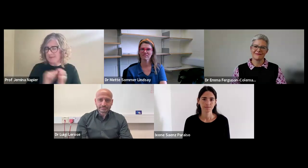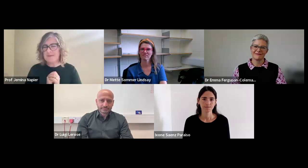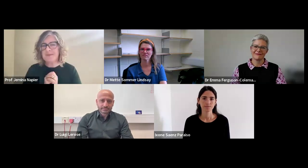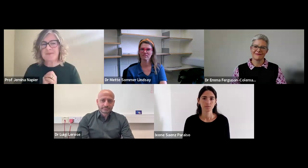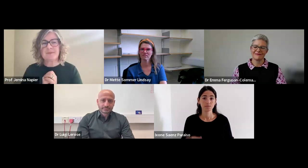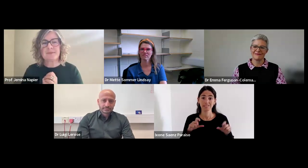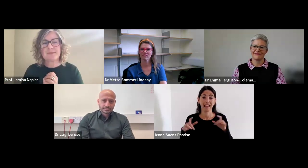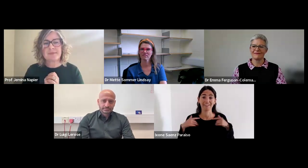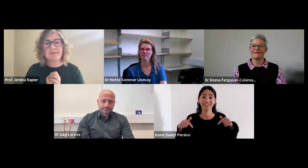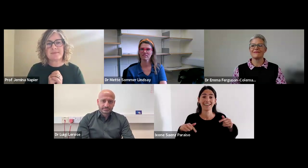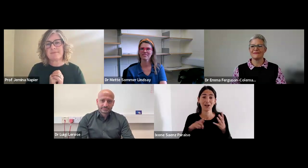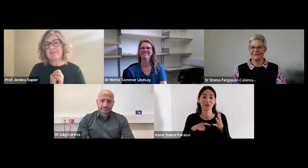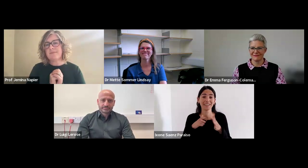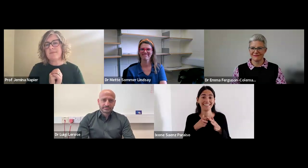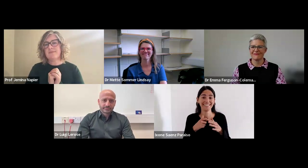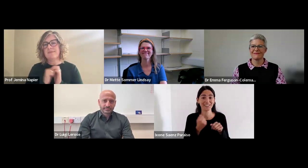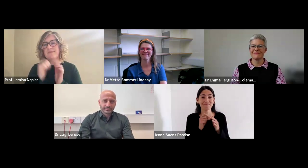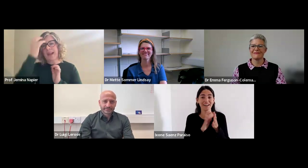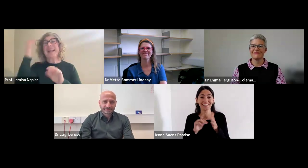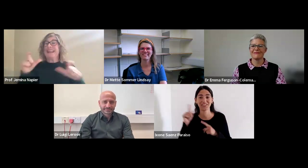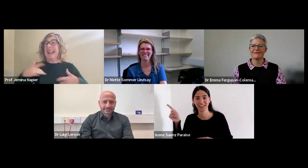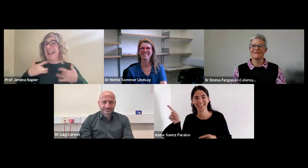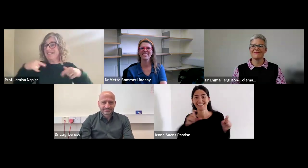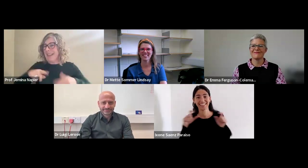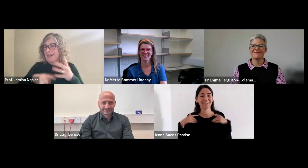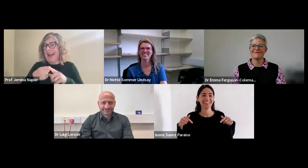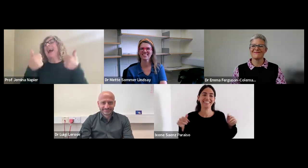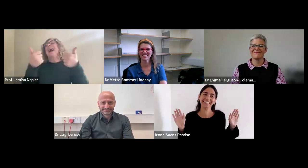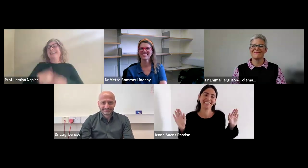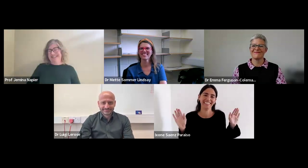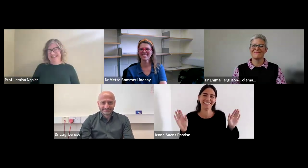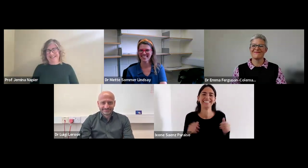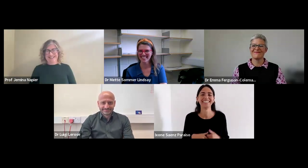substantial amount of time, if I'm correct. Ixone: I'm still living in the UK! I'm still